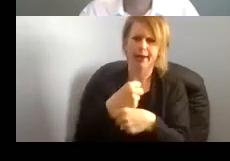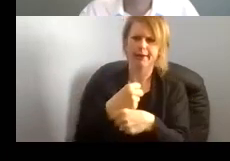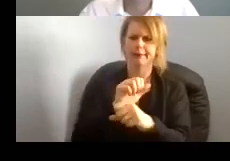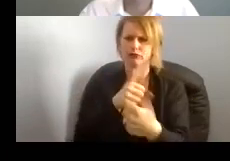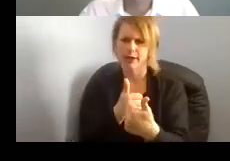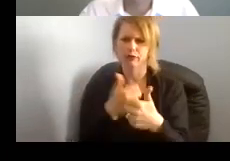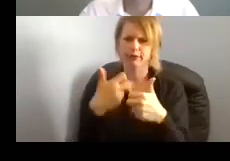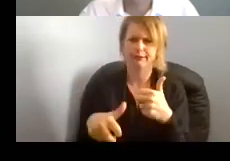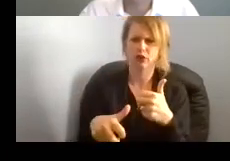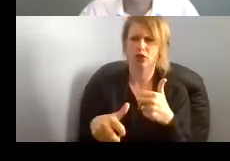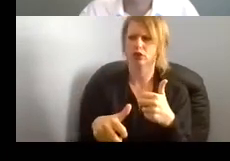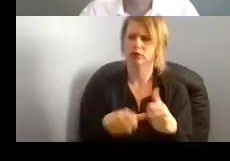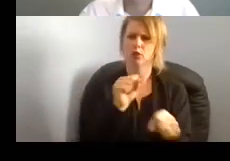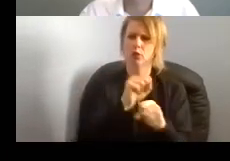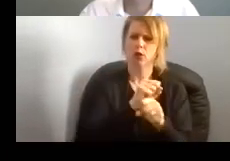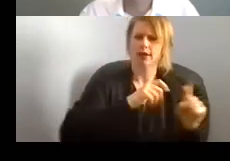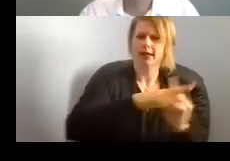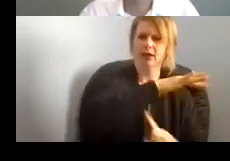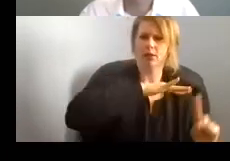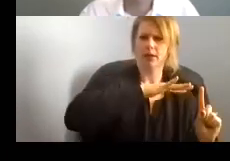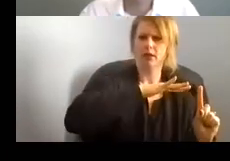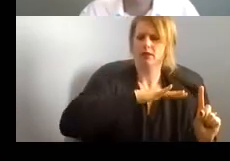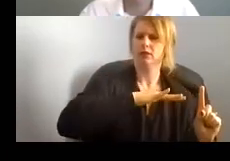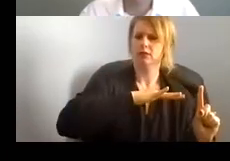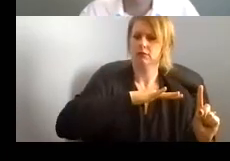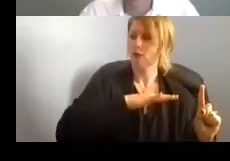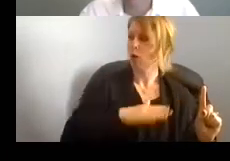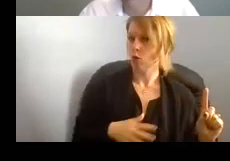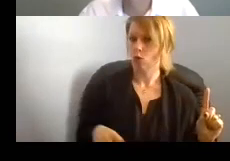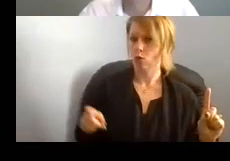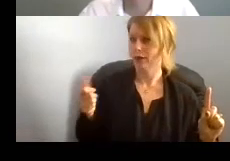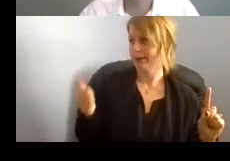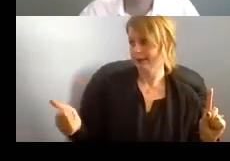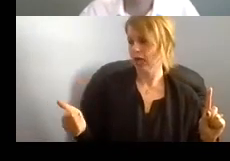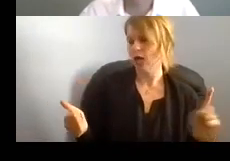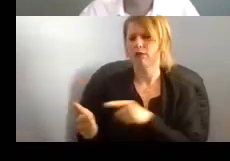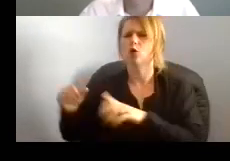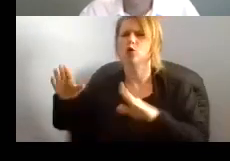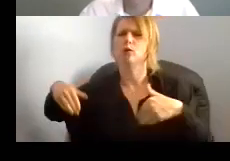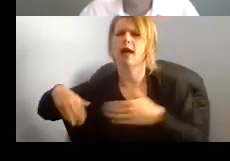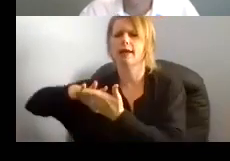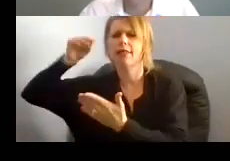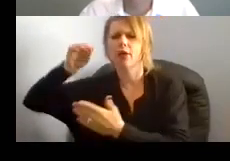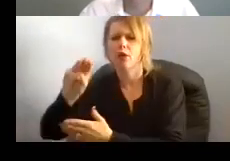overwhelming work environments, but if people get overwhelmed, it’s because they haven’t learned mindfulness or self-relaxation